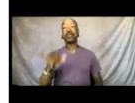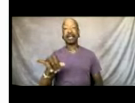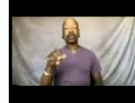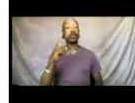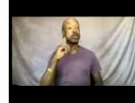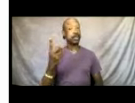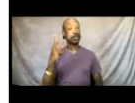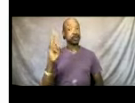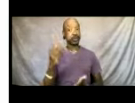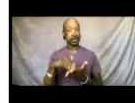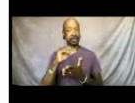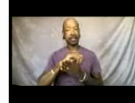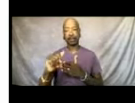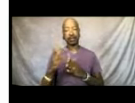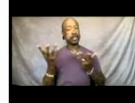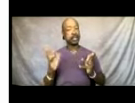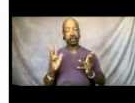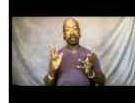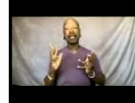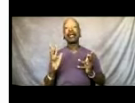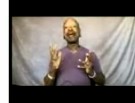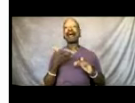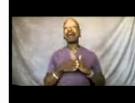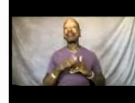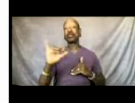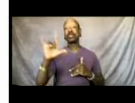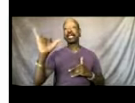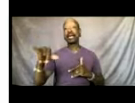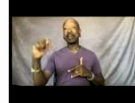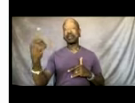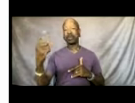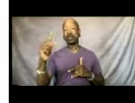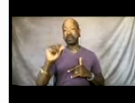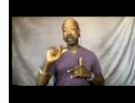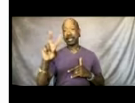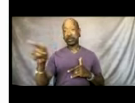increased asset limit is not retroactive. In June 2022,